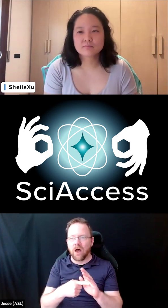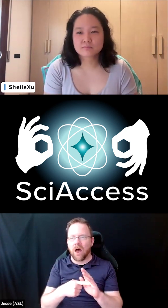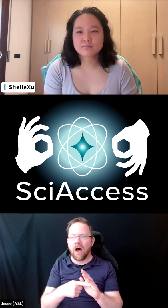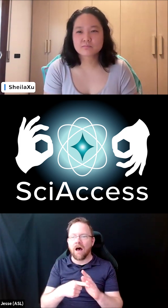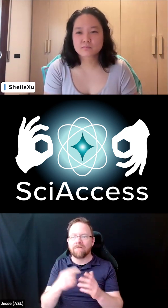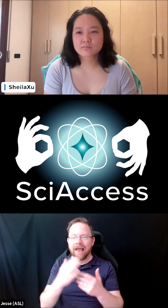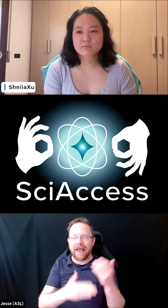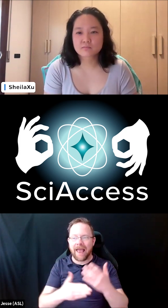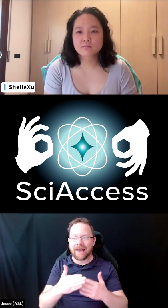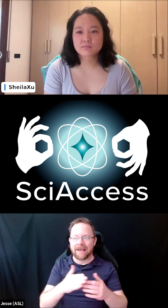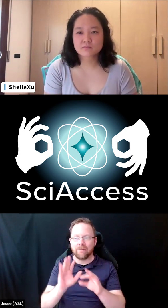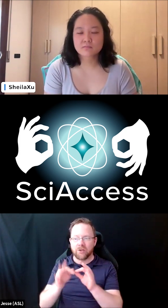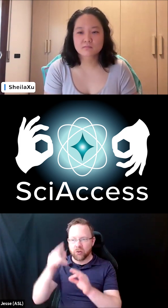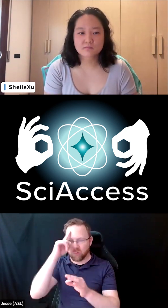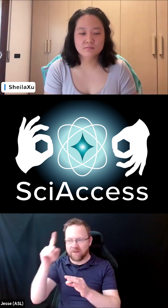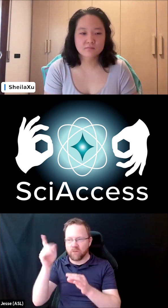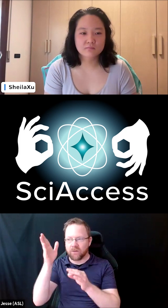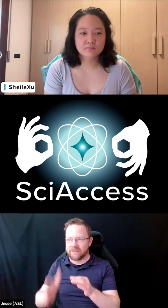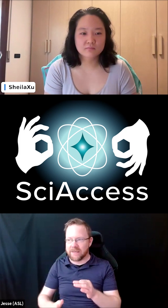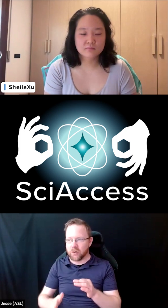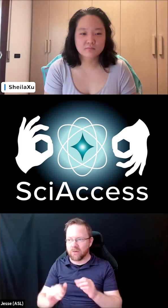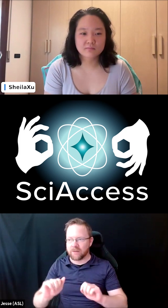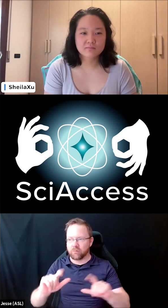Does that technology exist or is it in development?